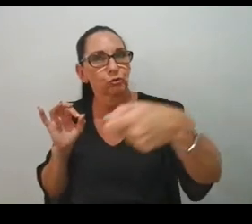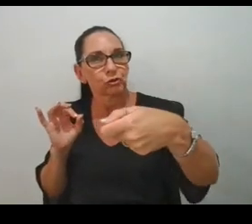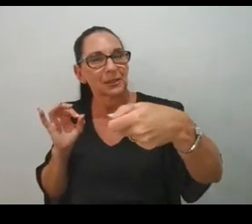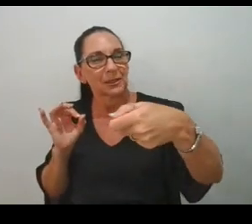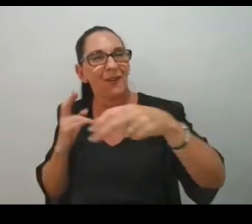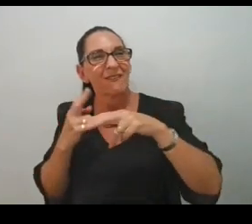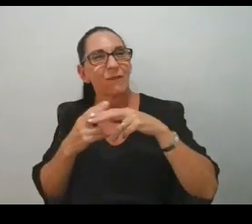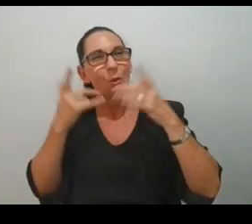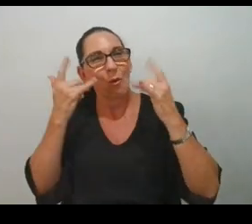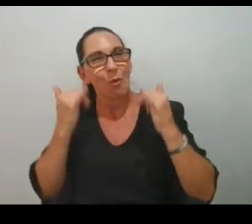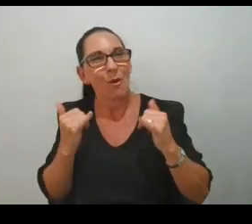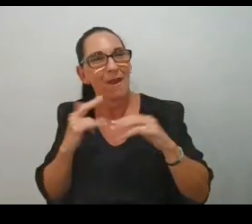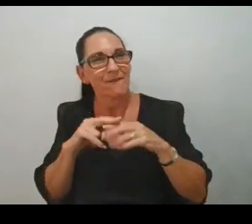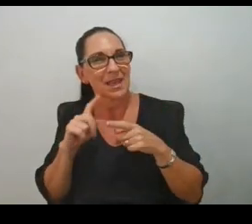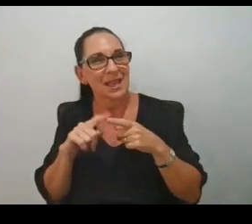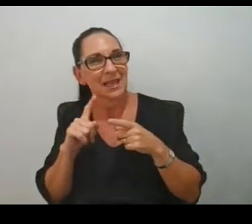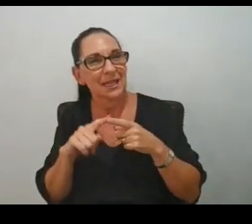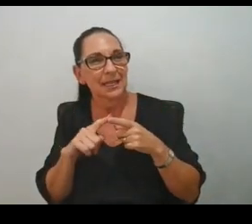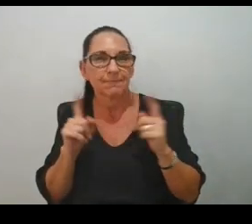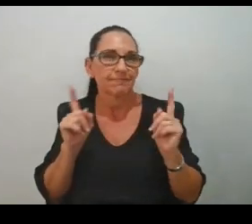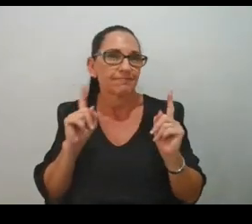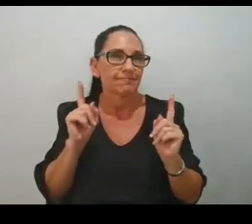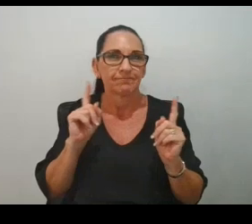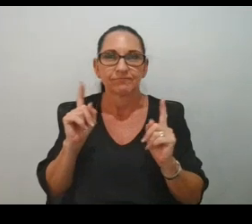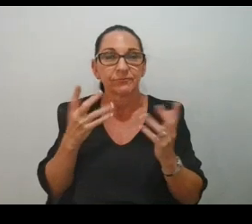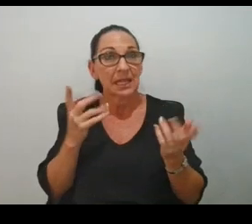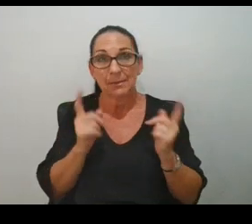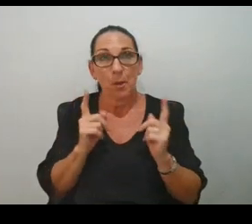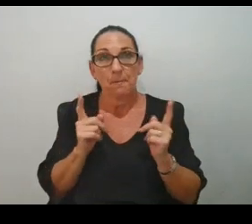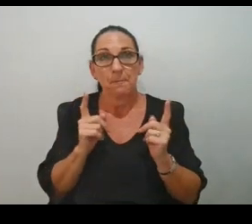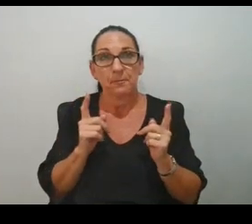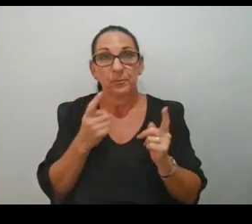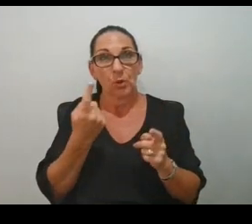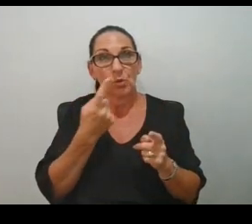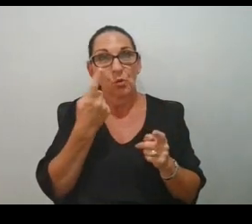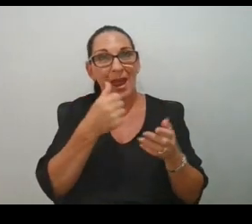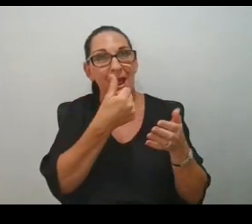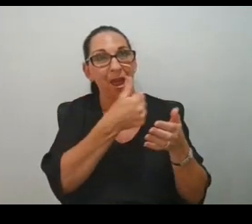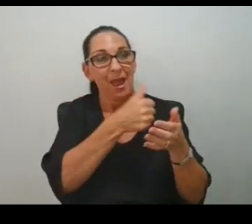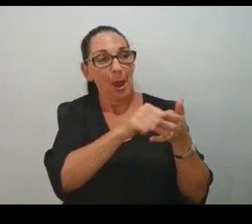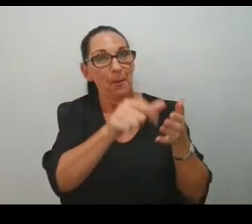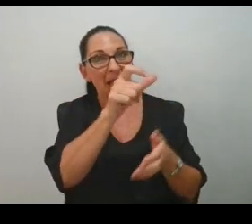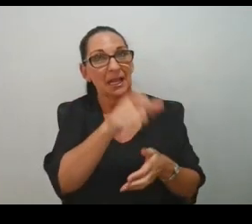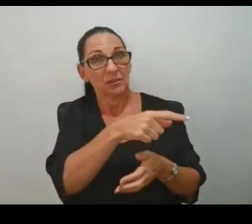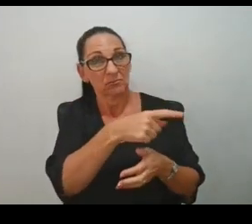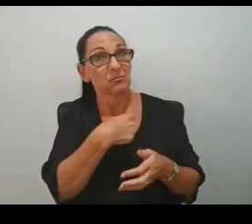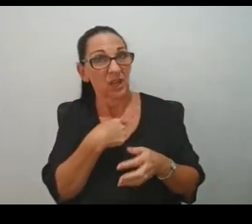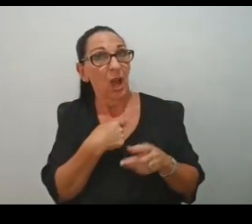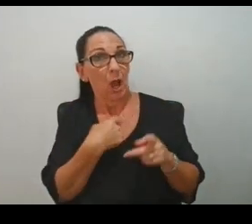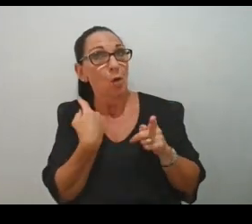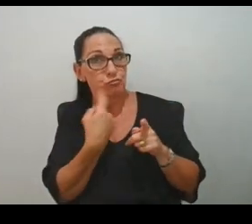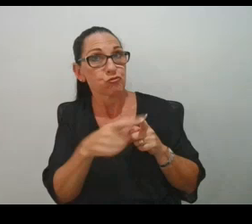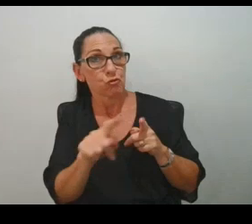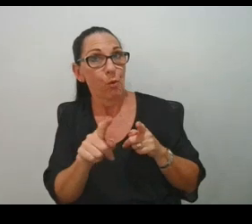so sometimes applicants who are approved legal a funding will be requested to pay a contribution